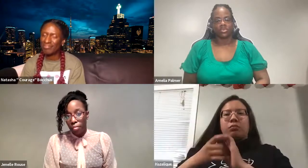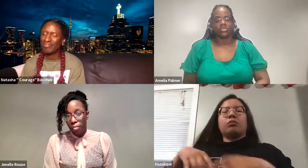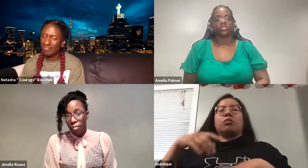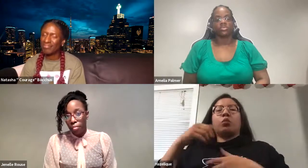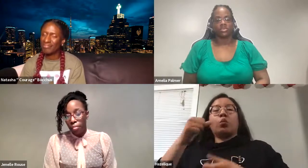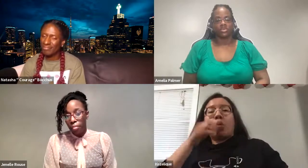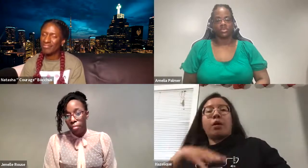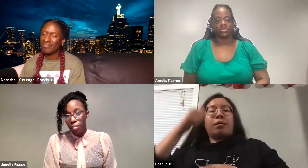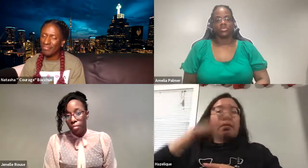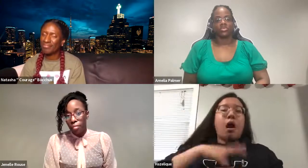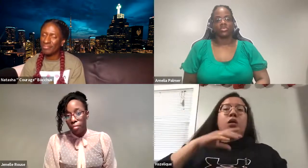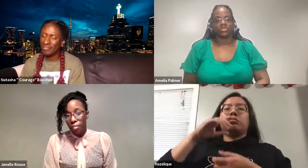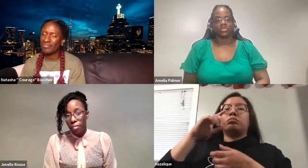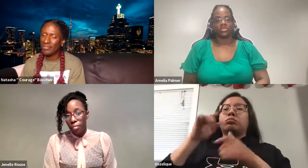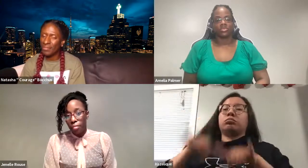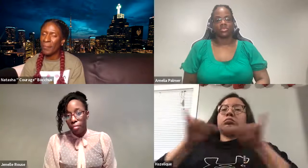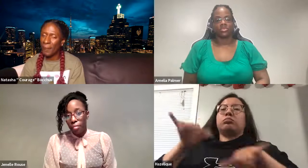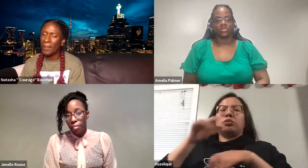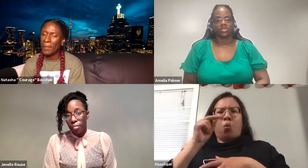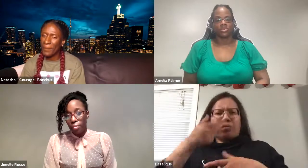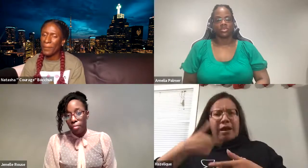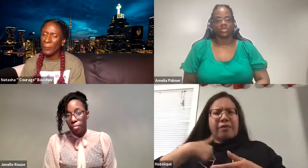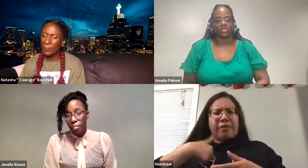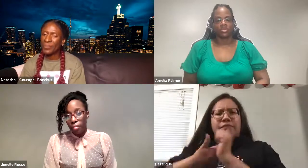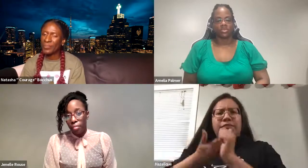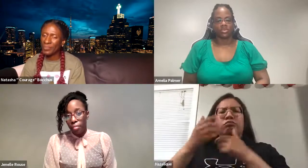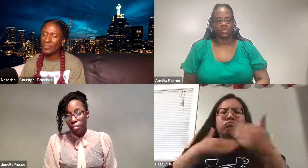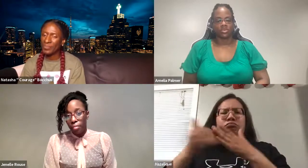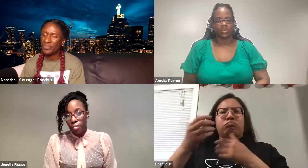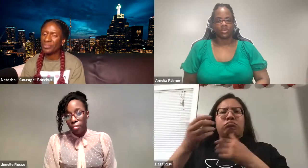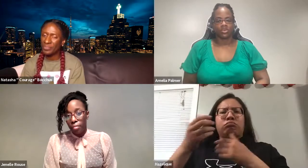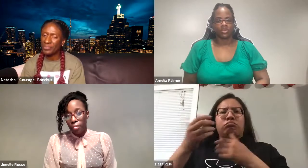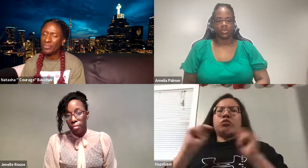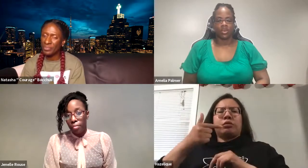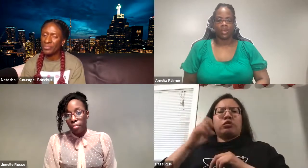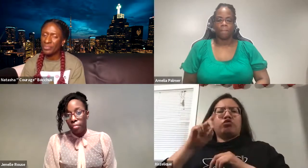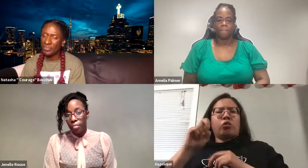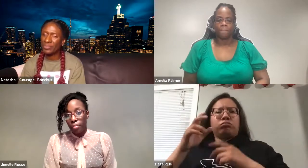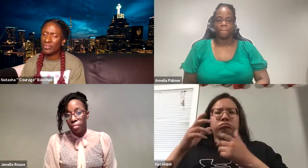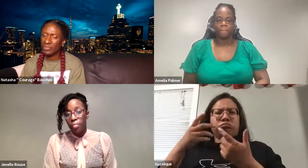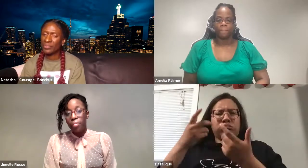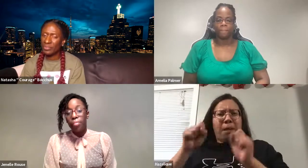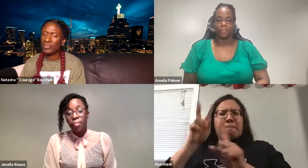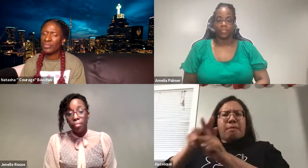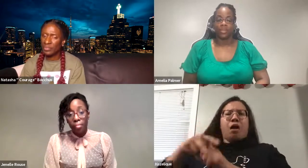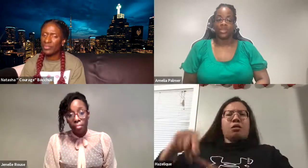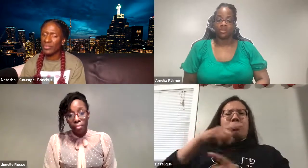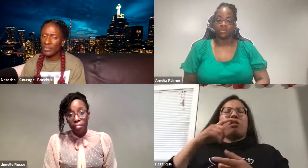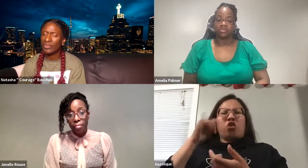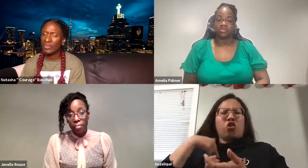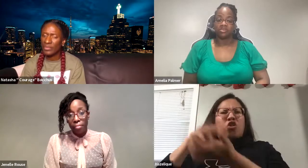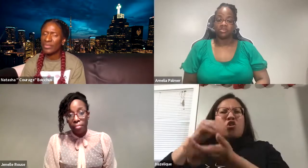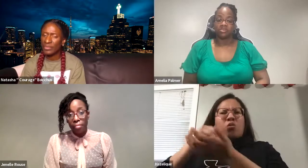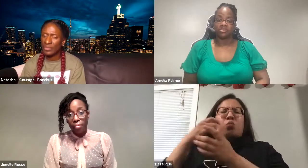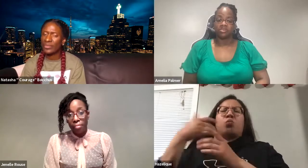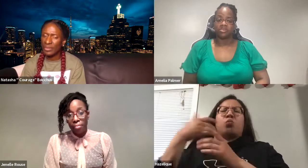own language and it has a different meaning. even comparing words on how we identify gender